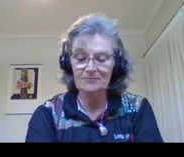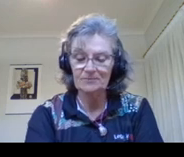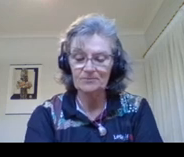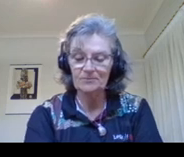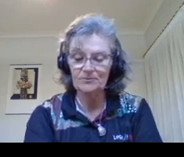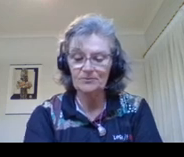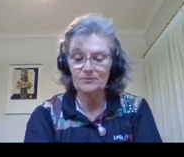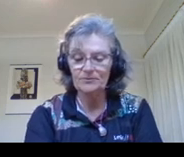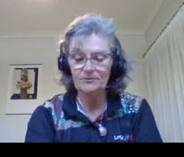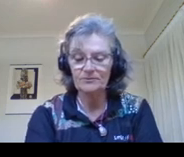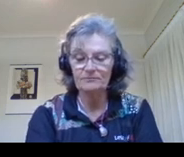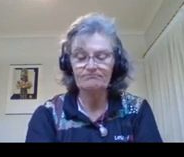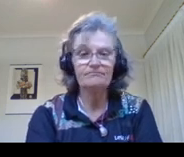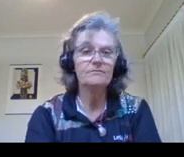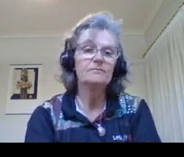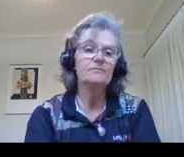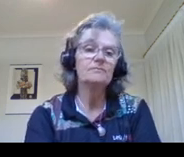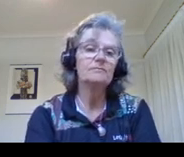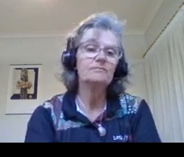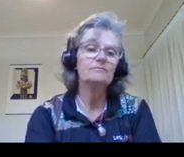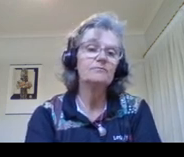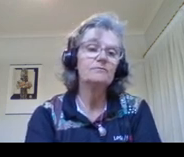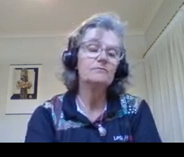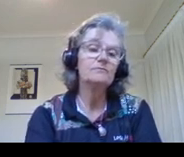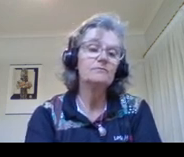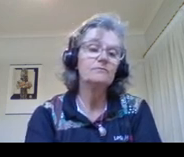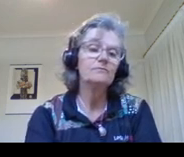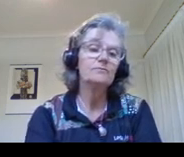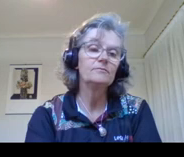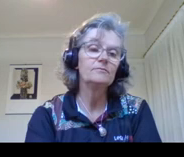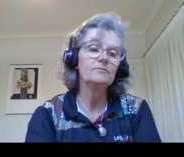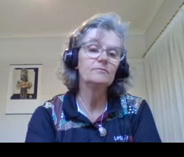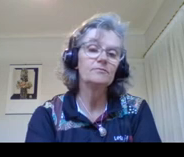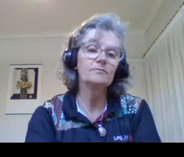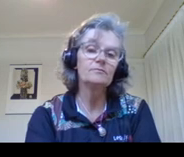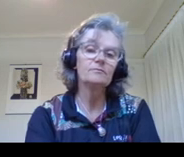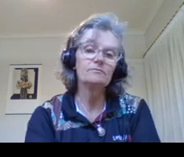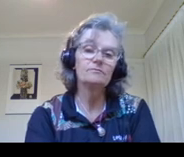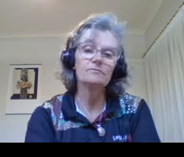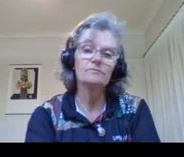yeah I’ve touched on this a couple of times already and I think the key message is that